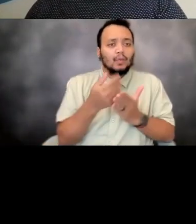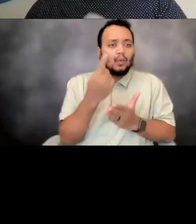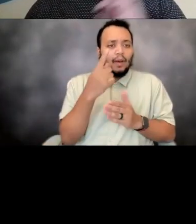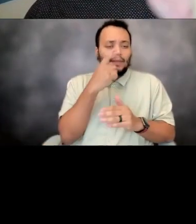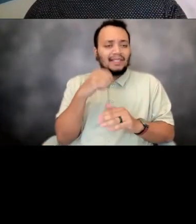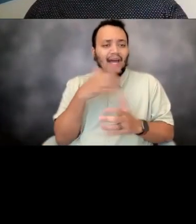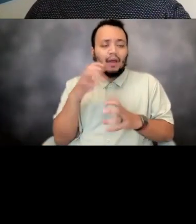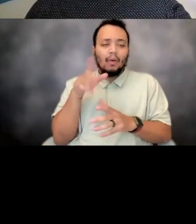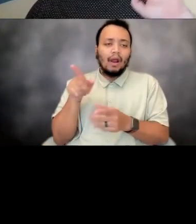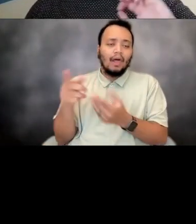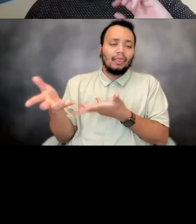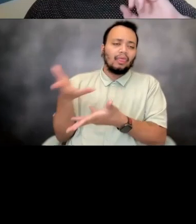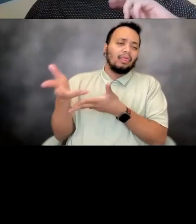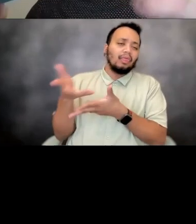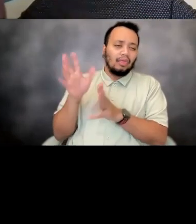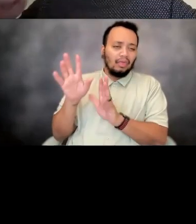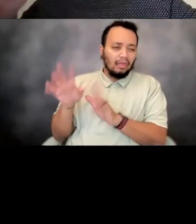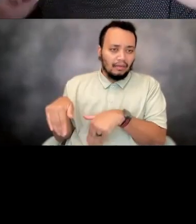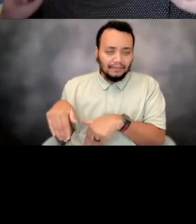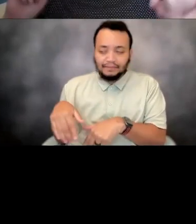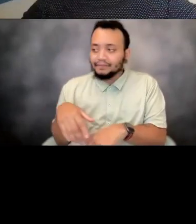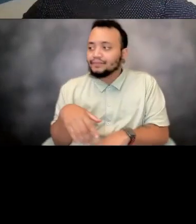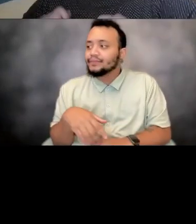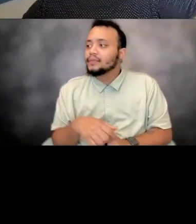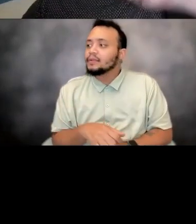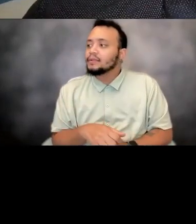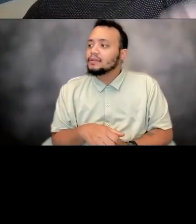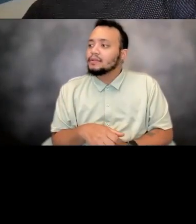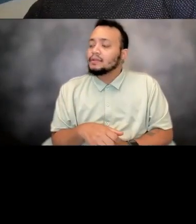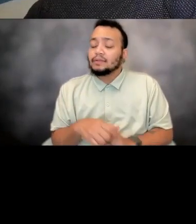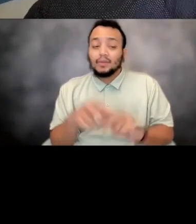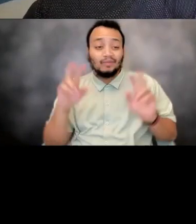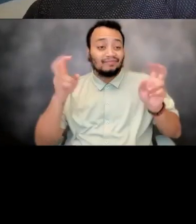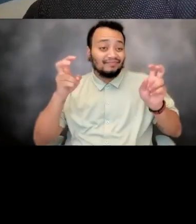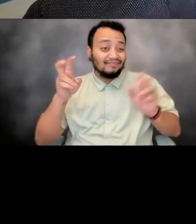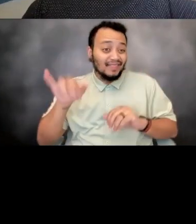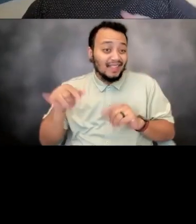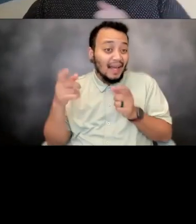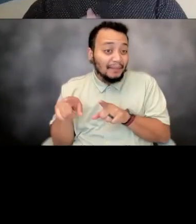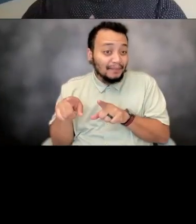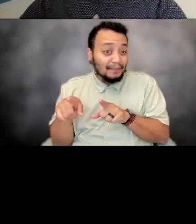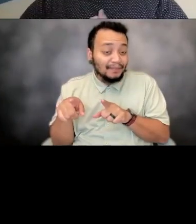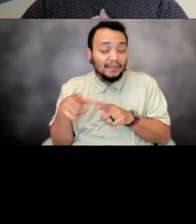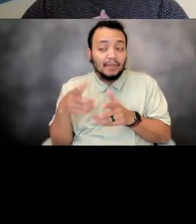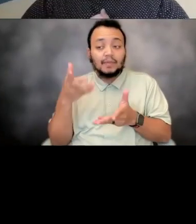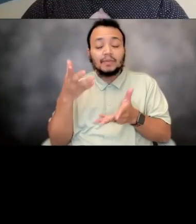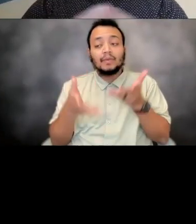So that was kind of a theme. And from the outside it might look like oh, you just go to this person after this person after this person.